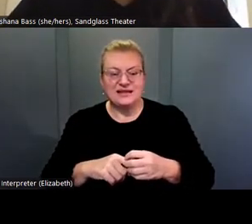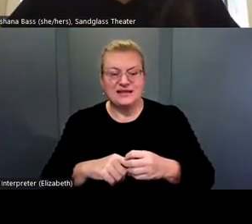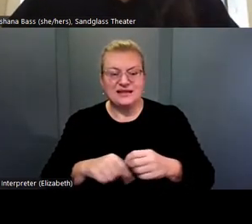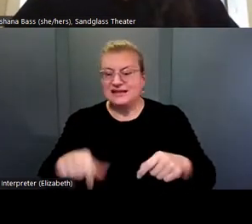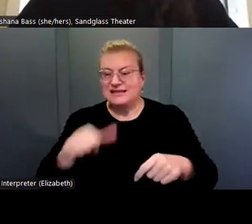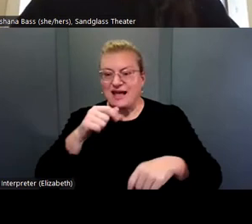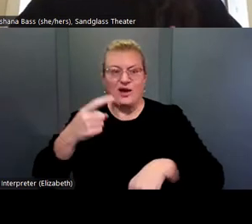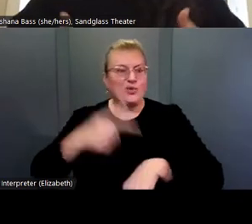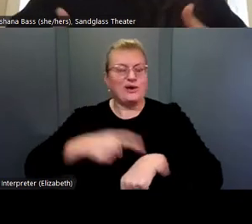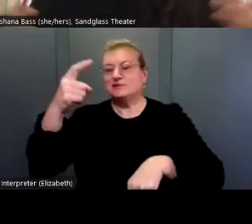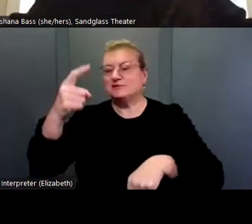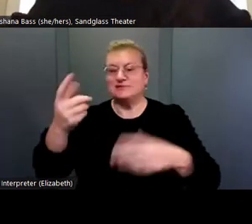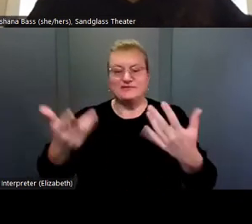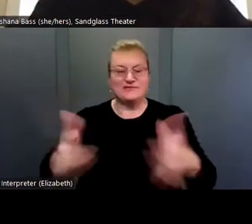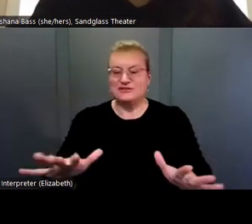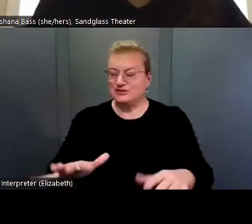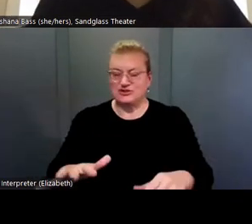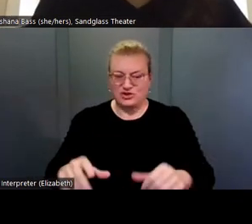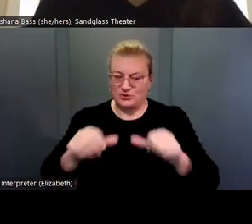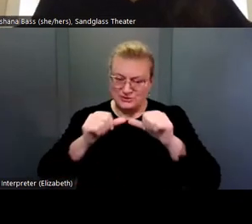this is a long-term,